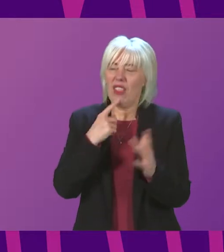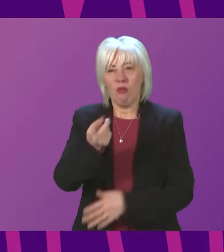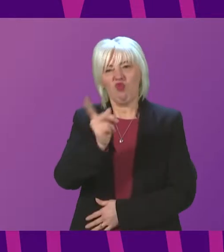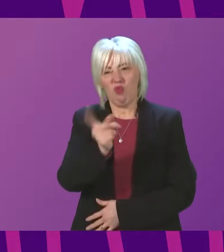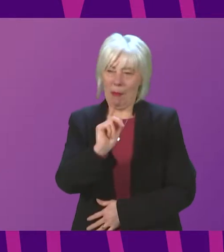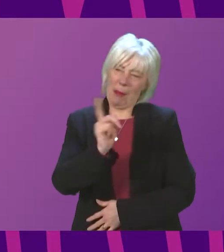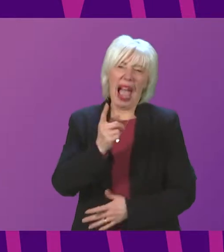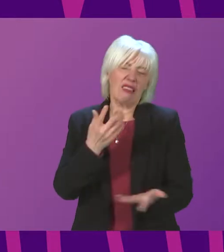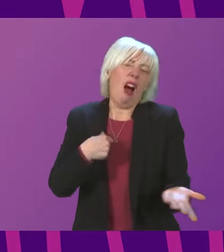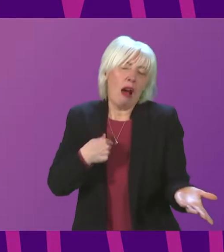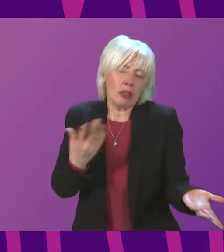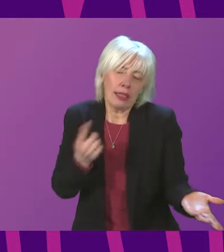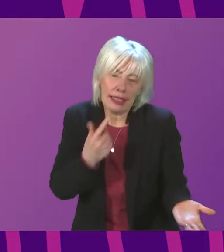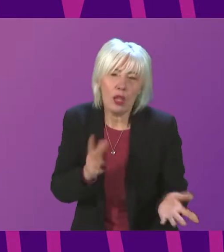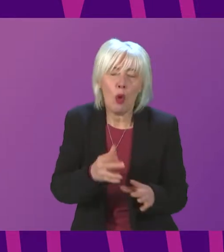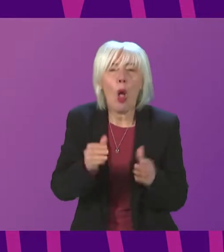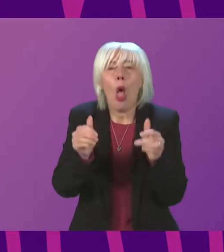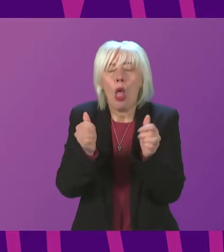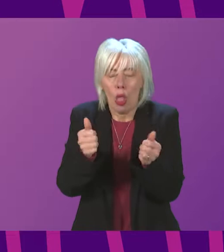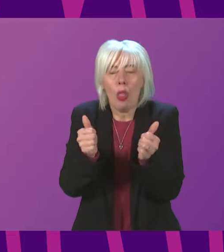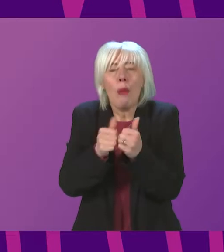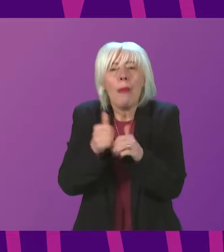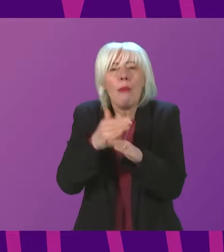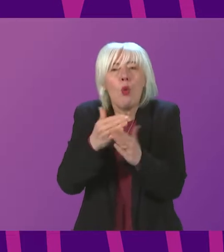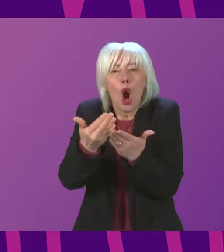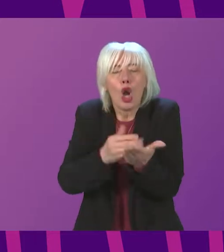The ICO said that the paperwork could have been clearer and that we could have made it